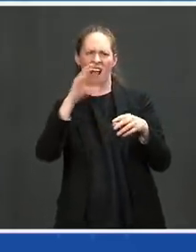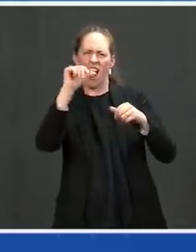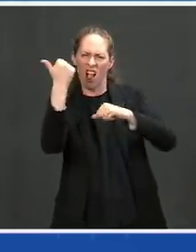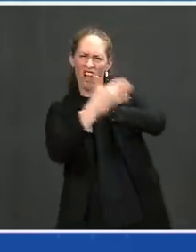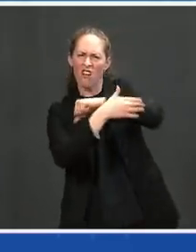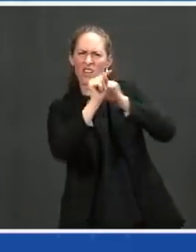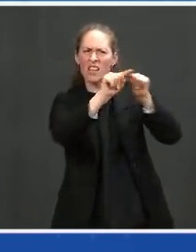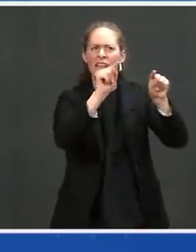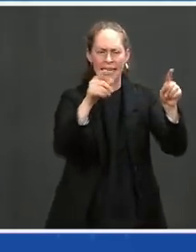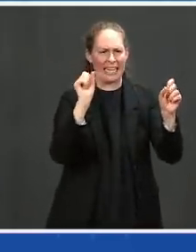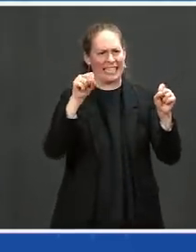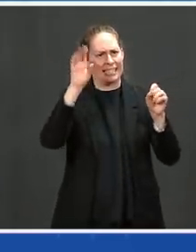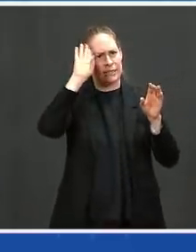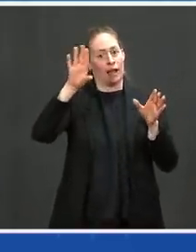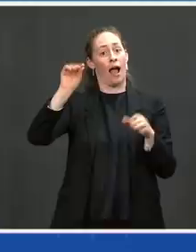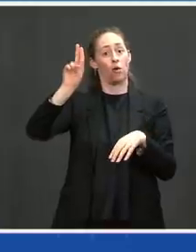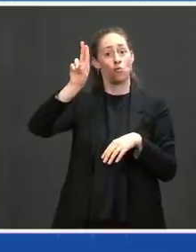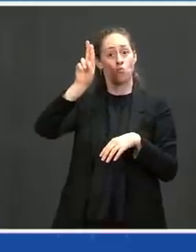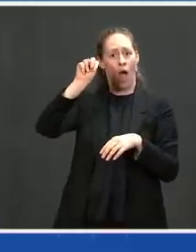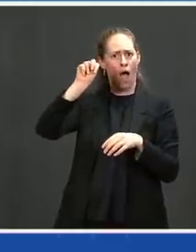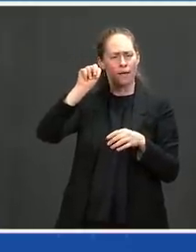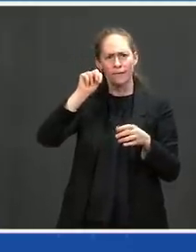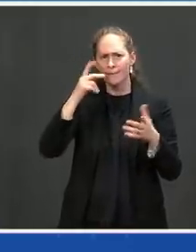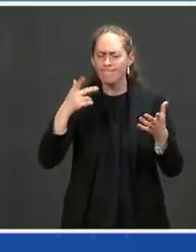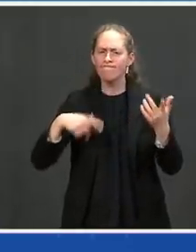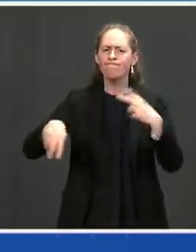how to mechanically get people -- how to end this war.